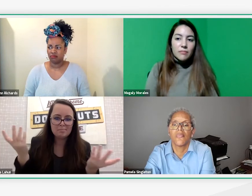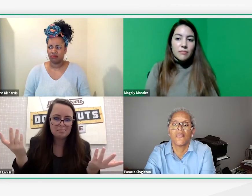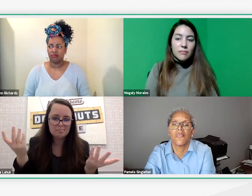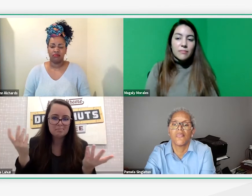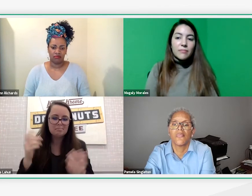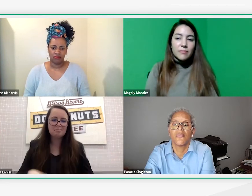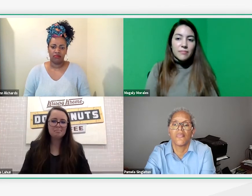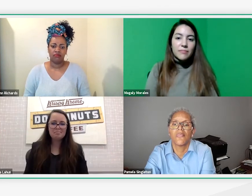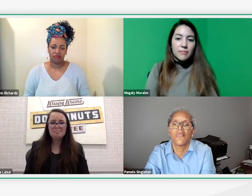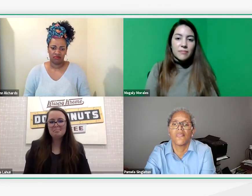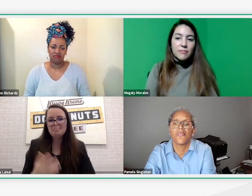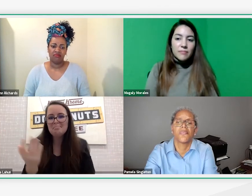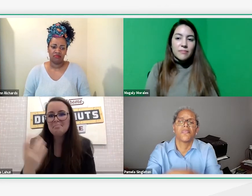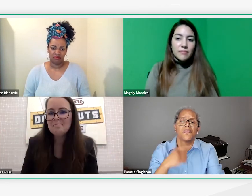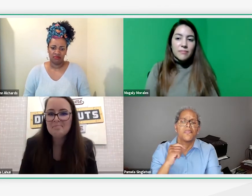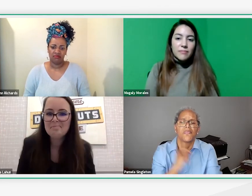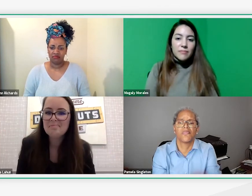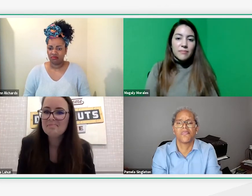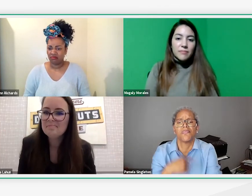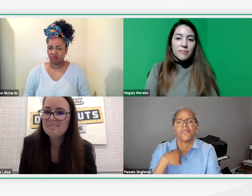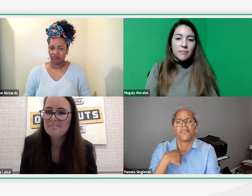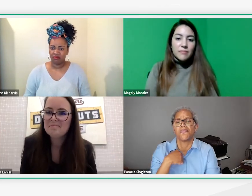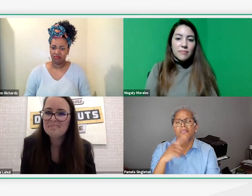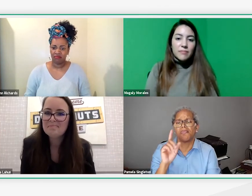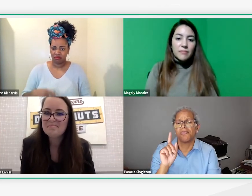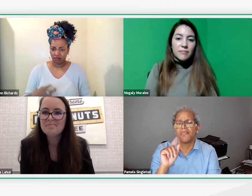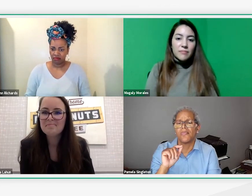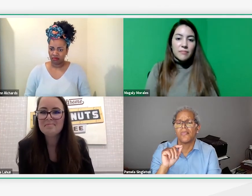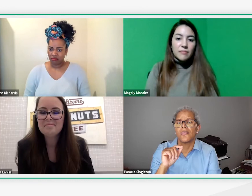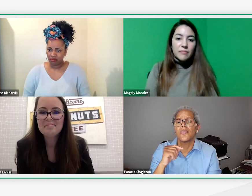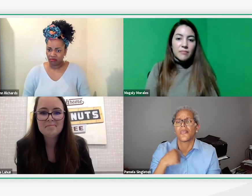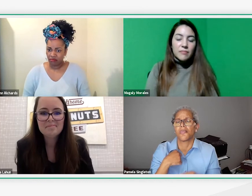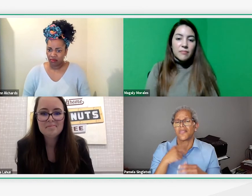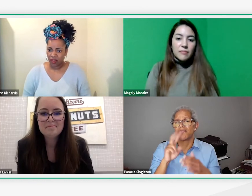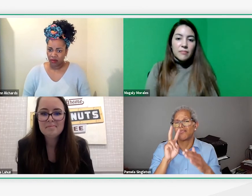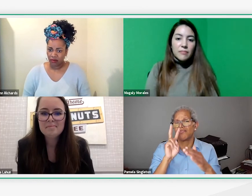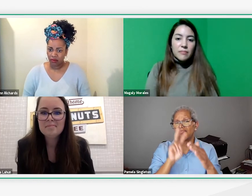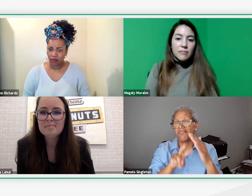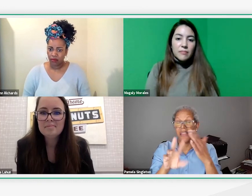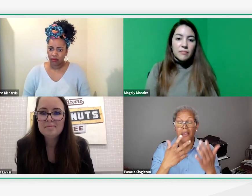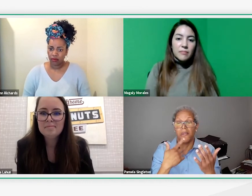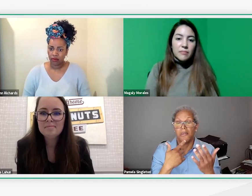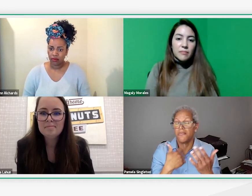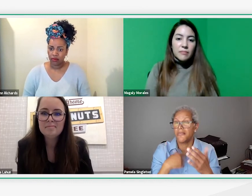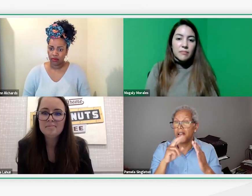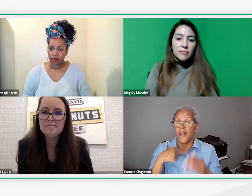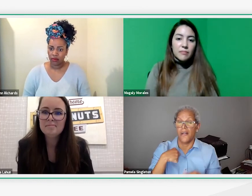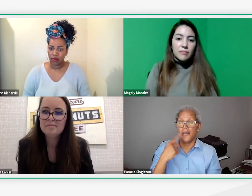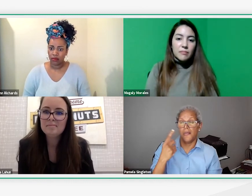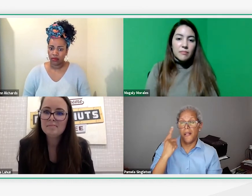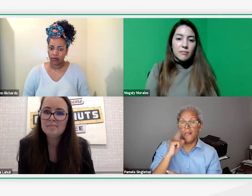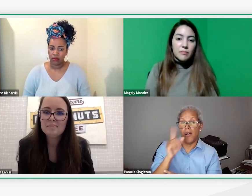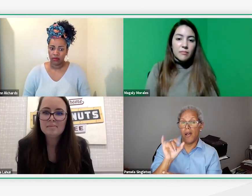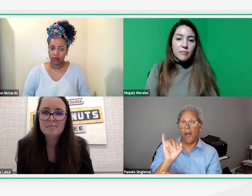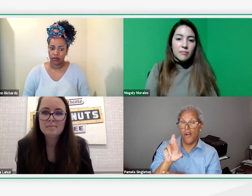is so much easier. >>PAMELA SINGLETON: